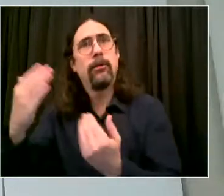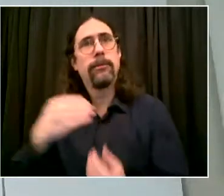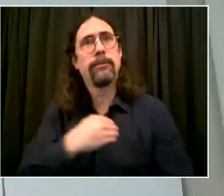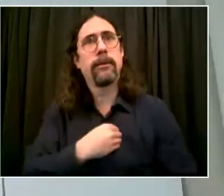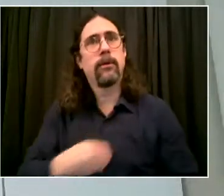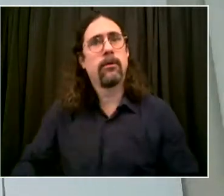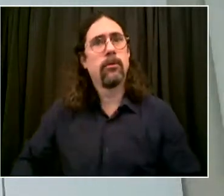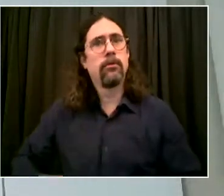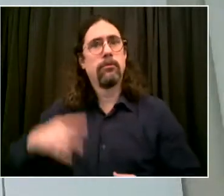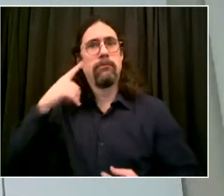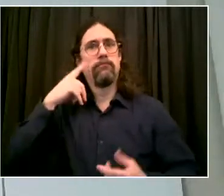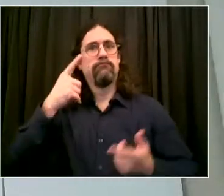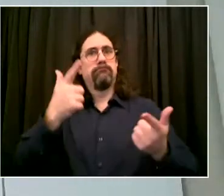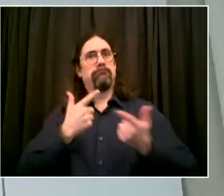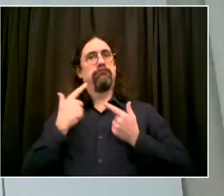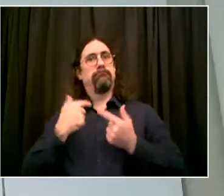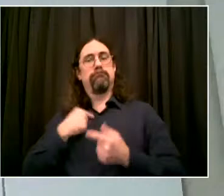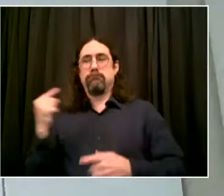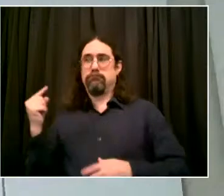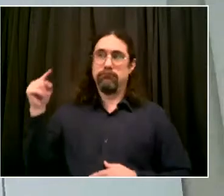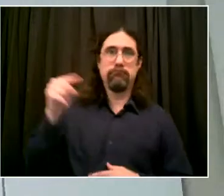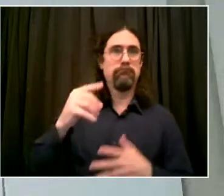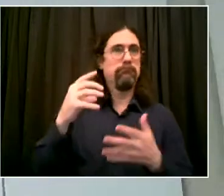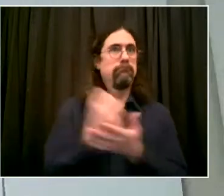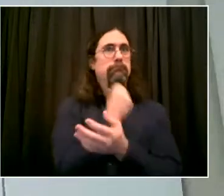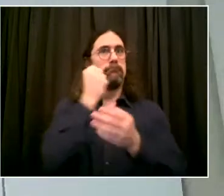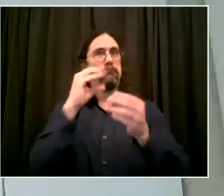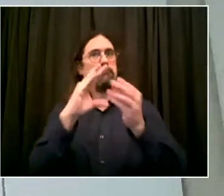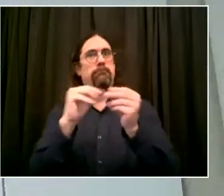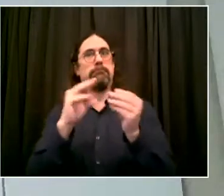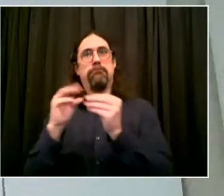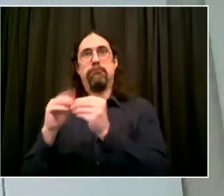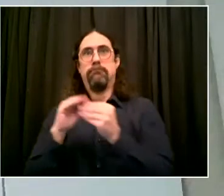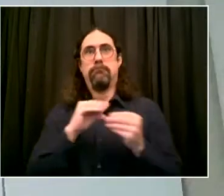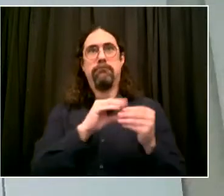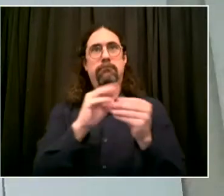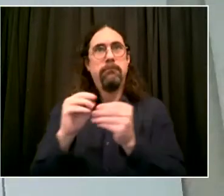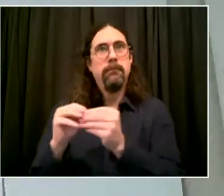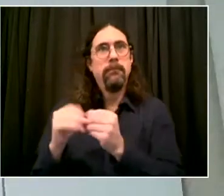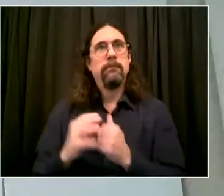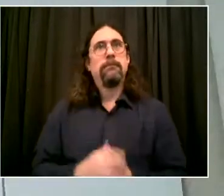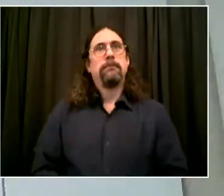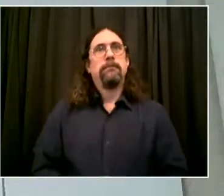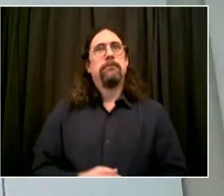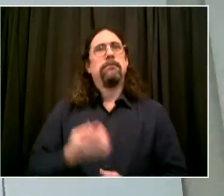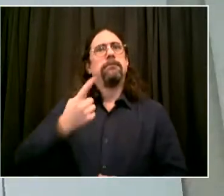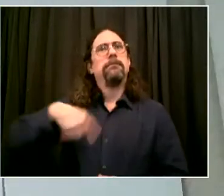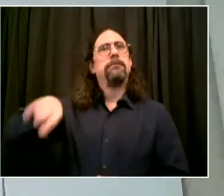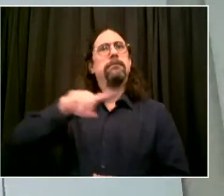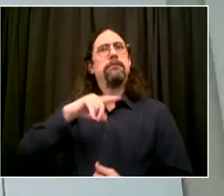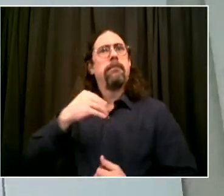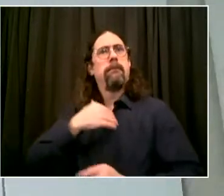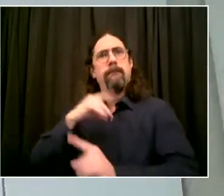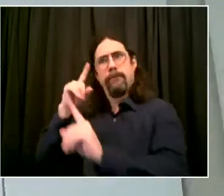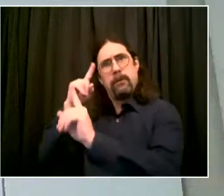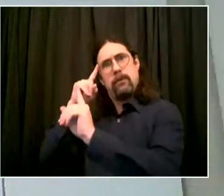MAYOR.